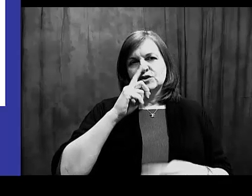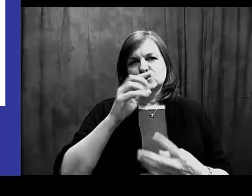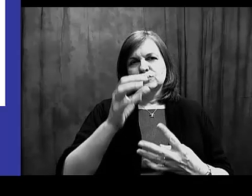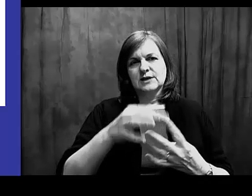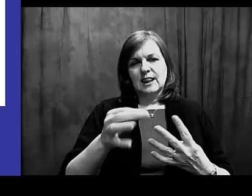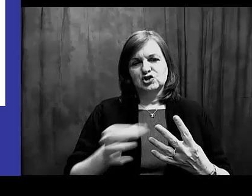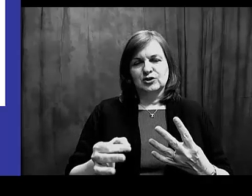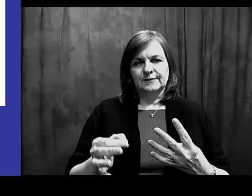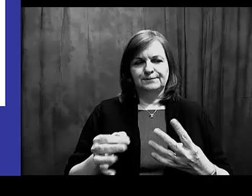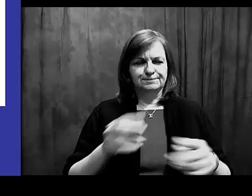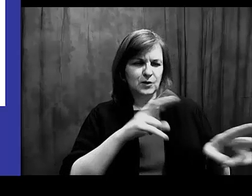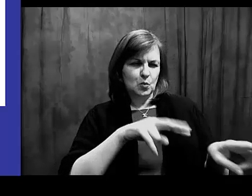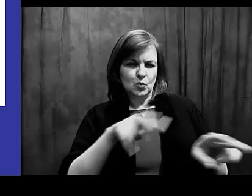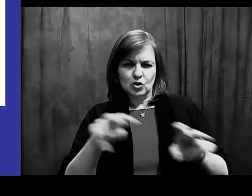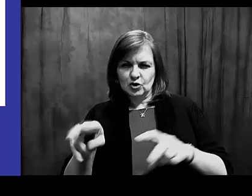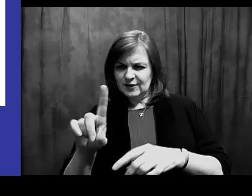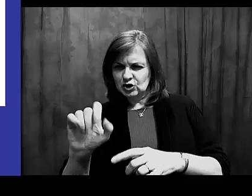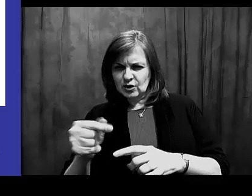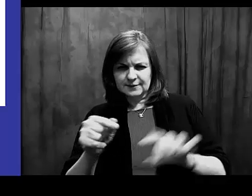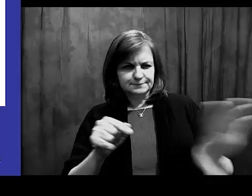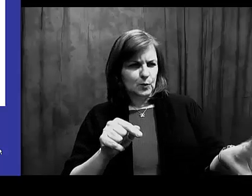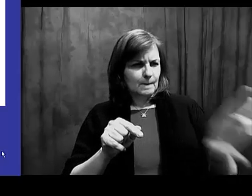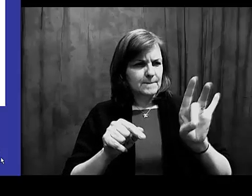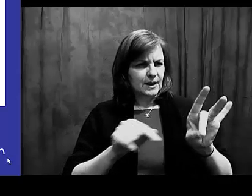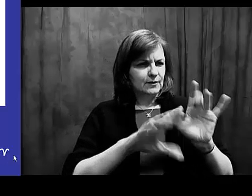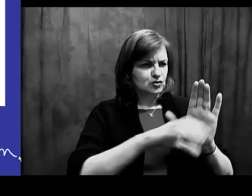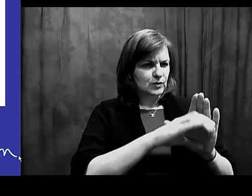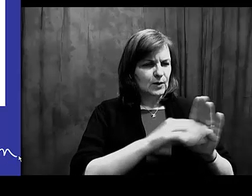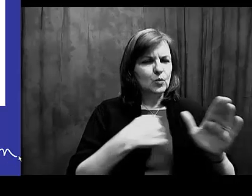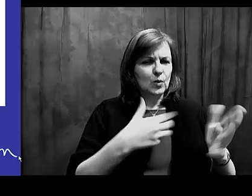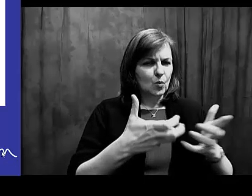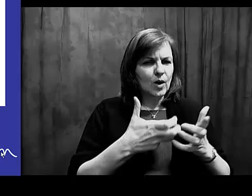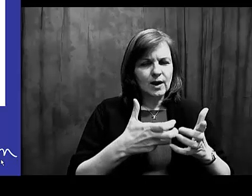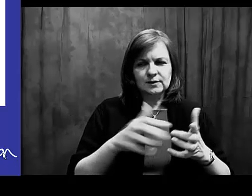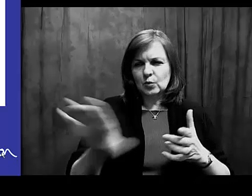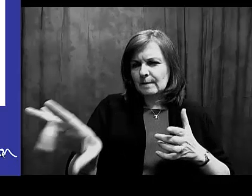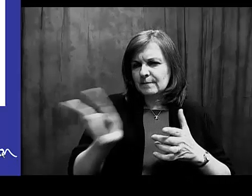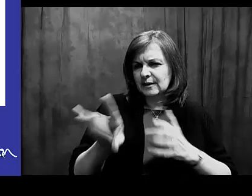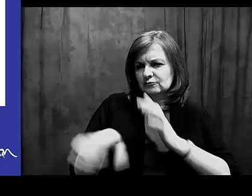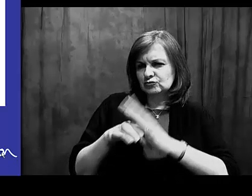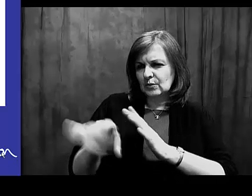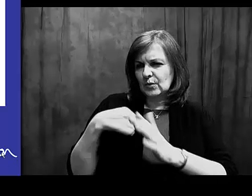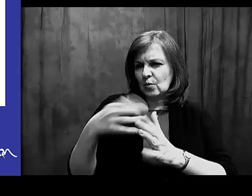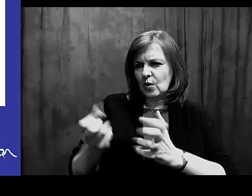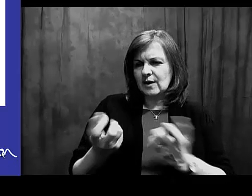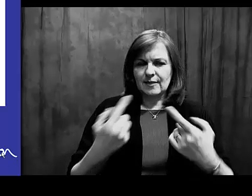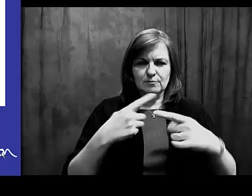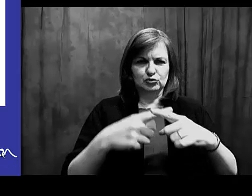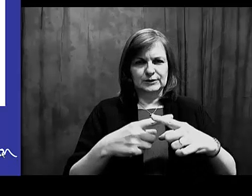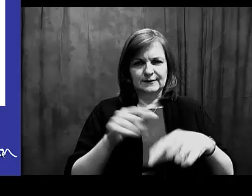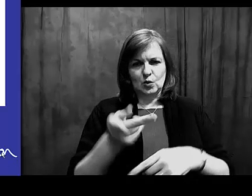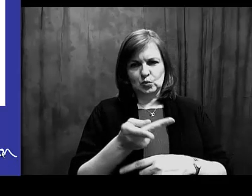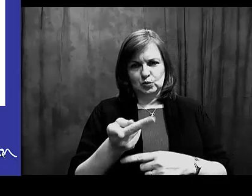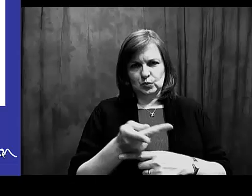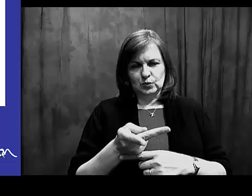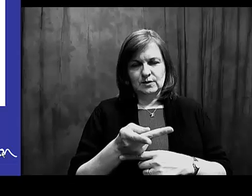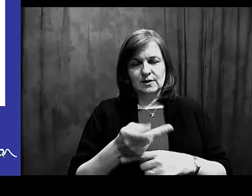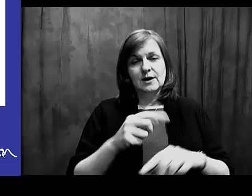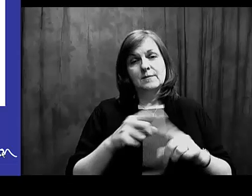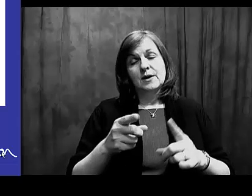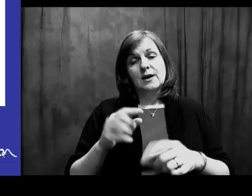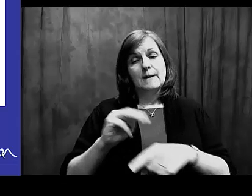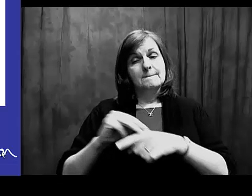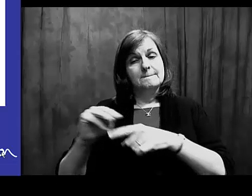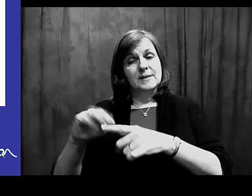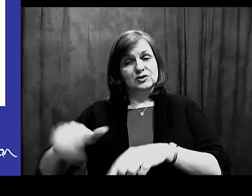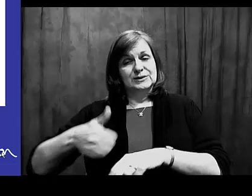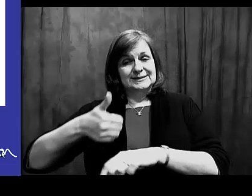selection --- we're selecting particular traits in the dogs that are of interest to the breeders' but he set this up